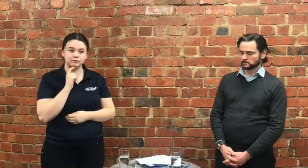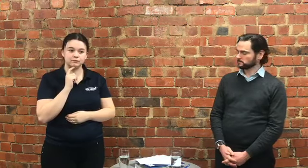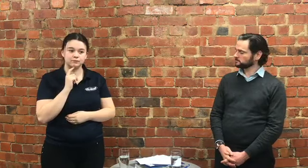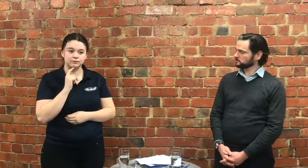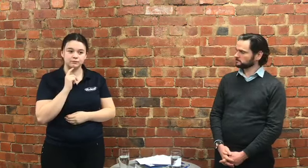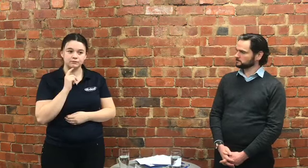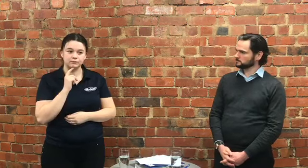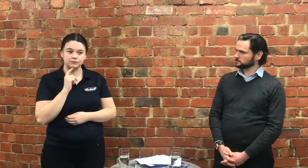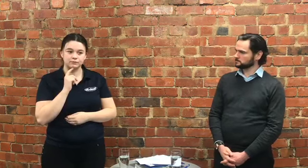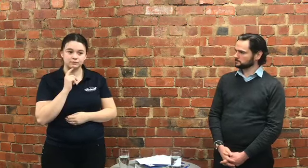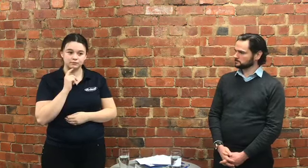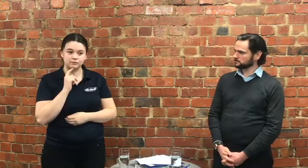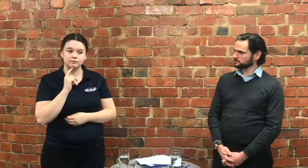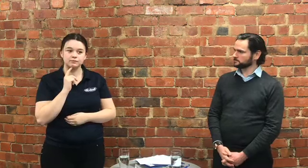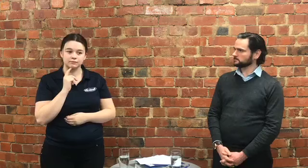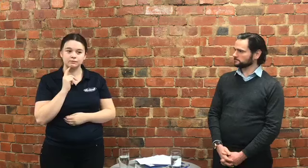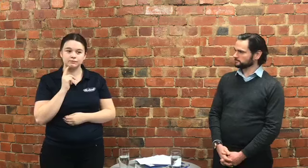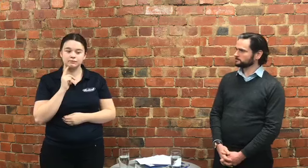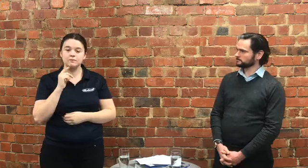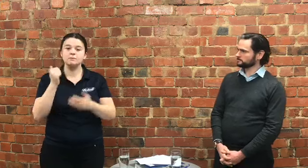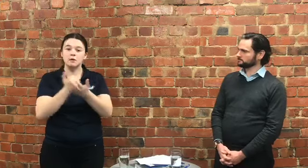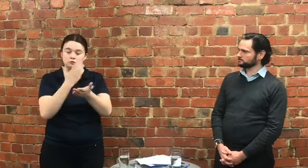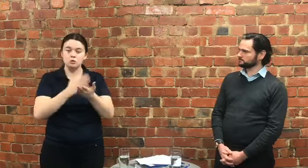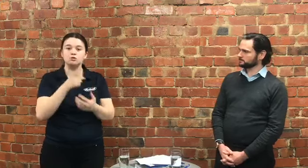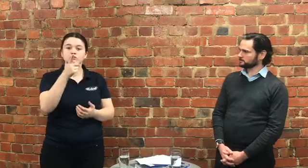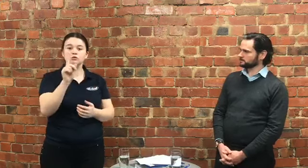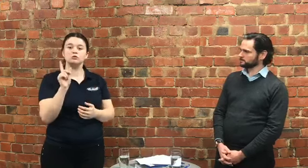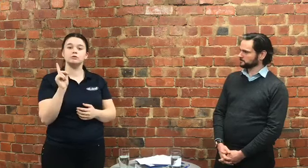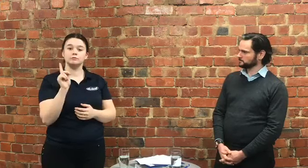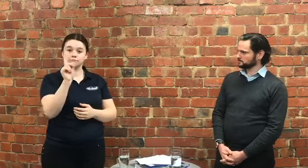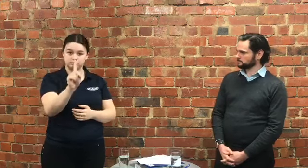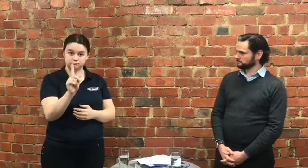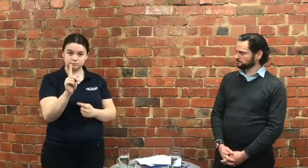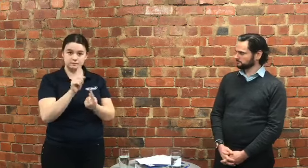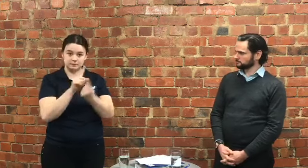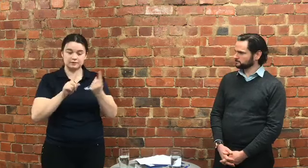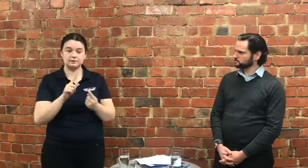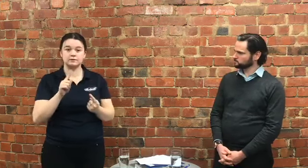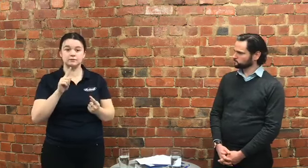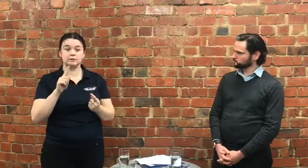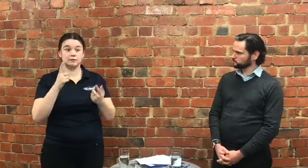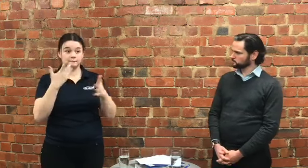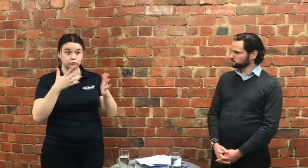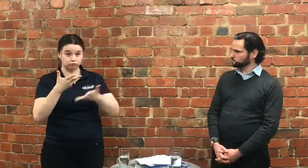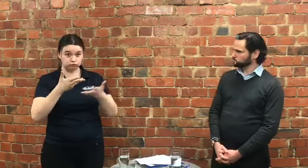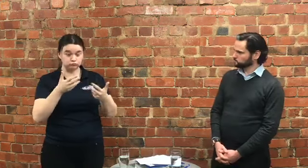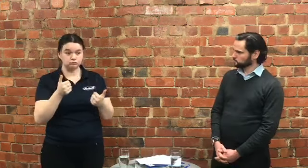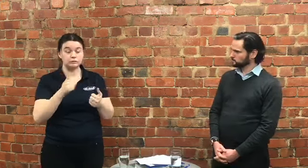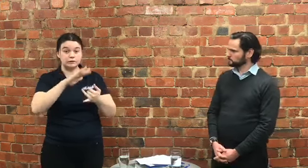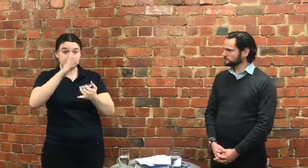or you want to have a combined-managed with more flexibility. So, it's important at that meeting